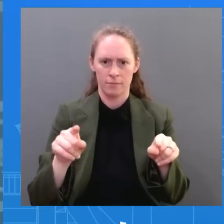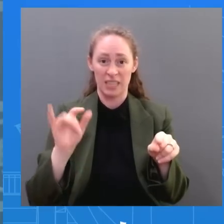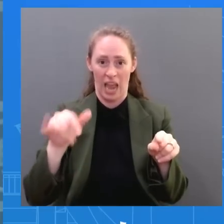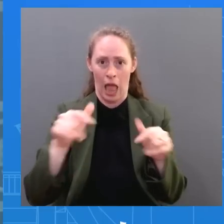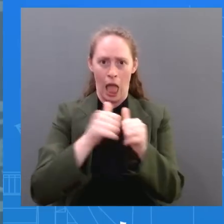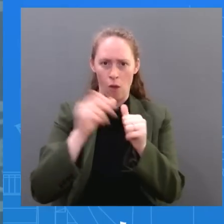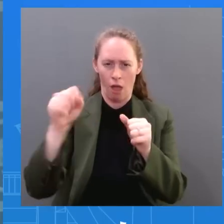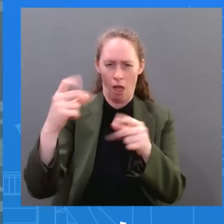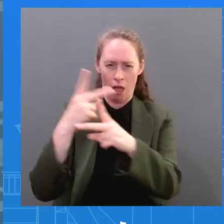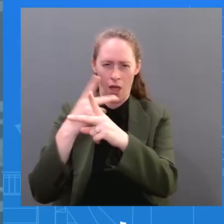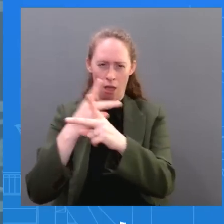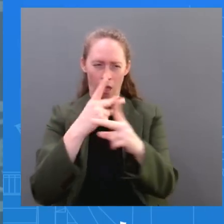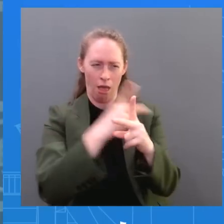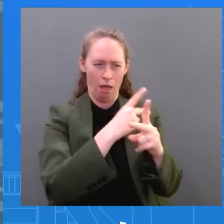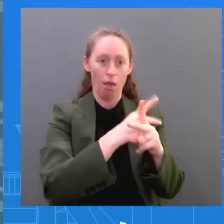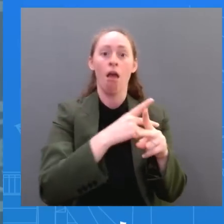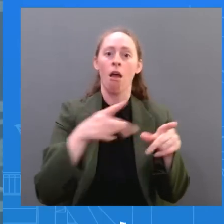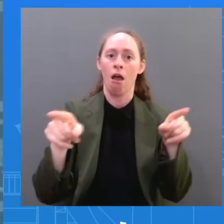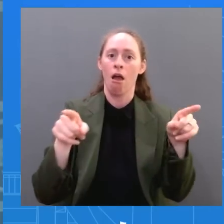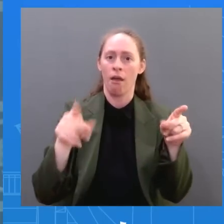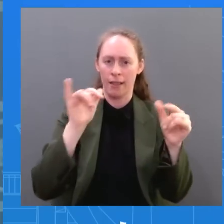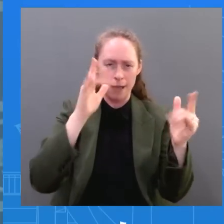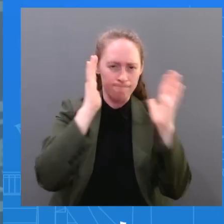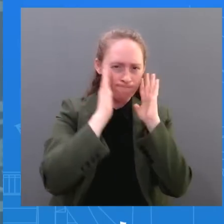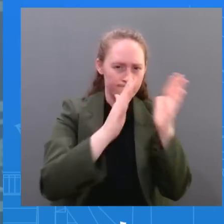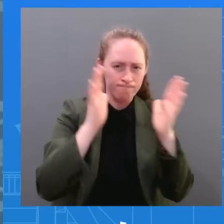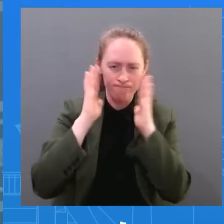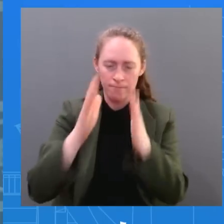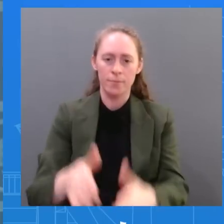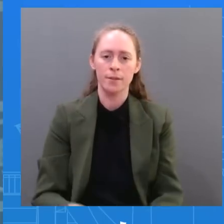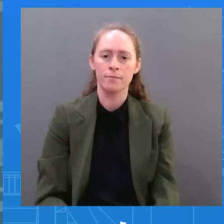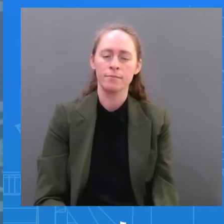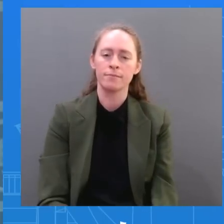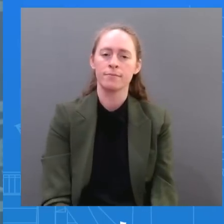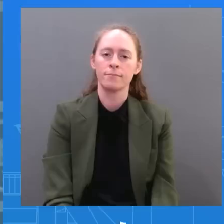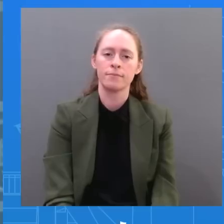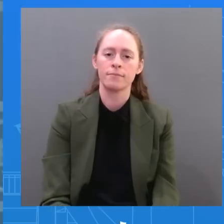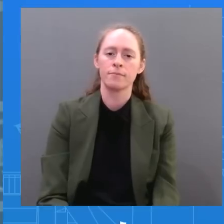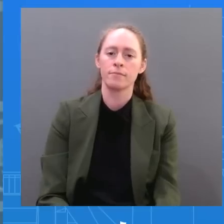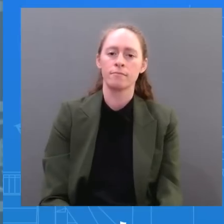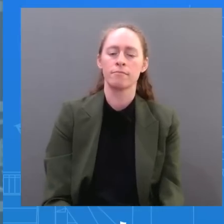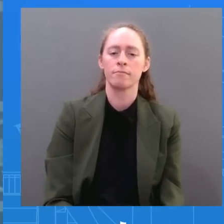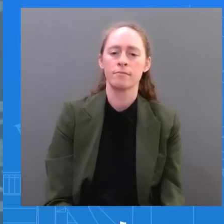We've averaged more than 400,000 jobs every month for the past -- over the last --